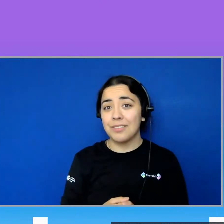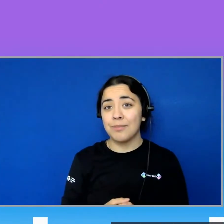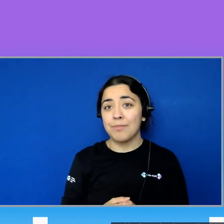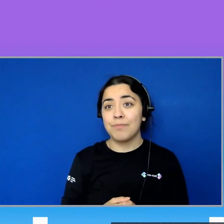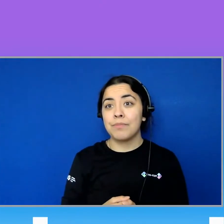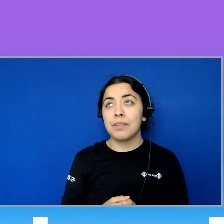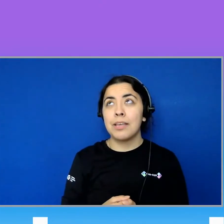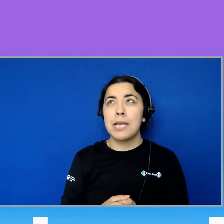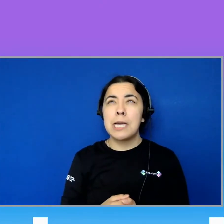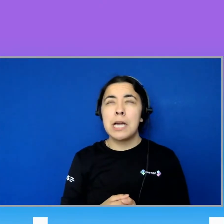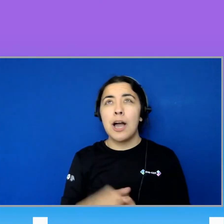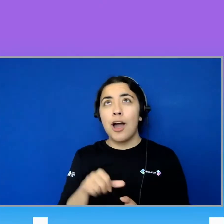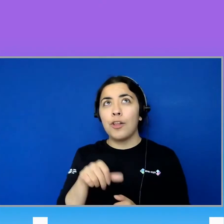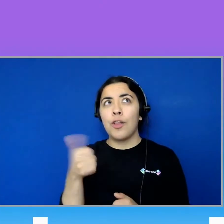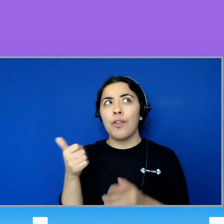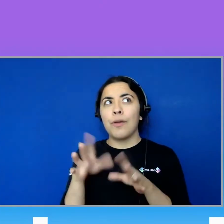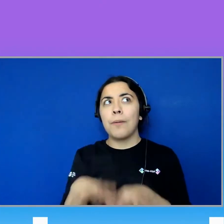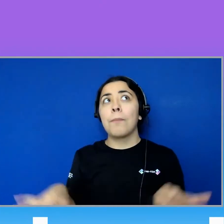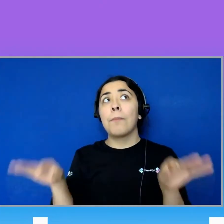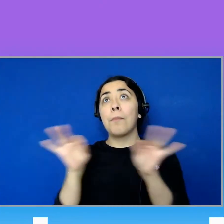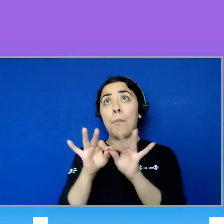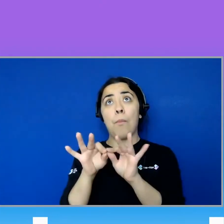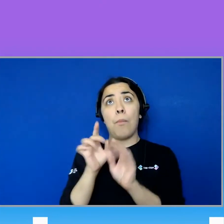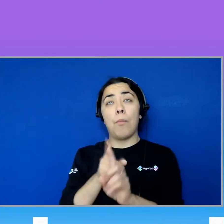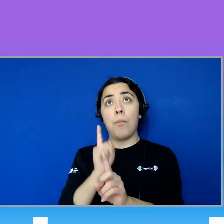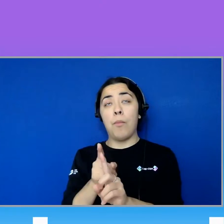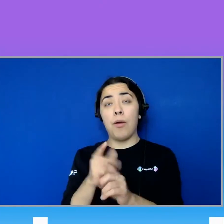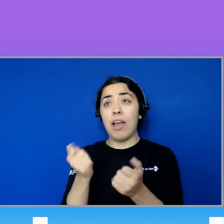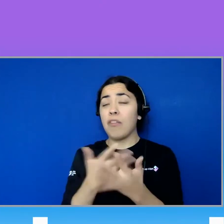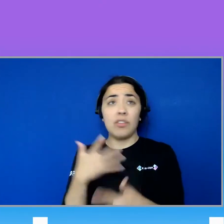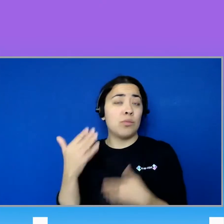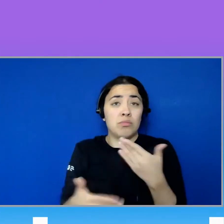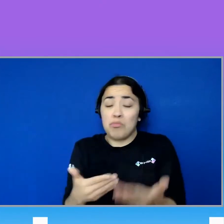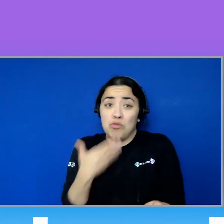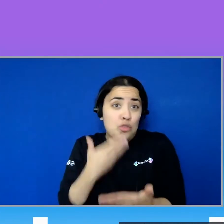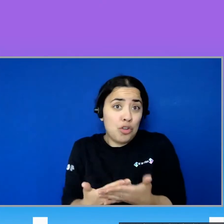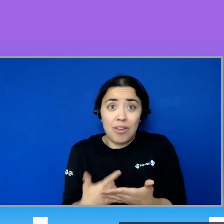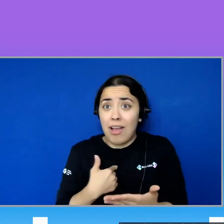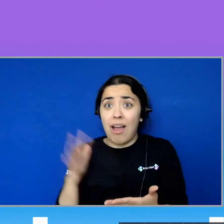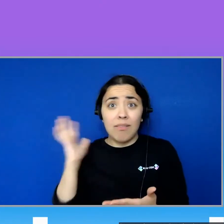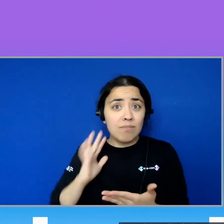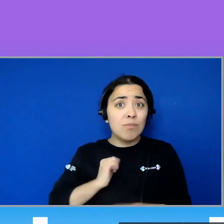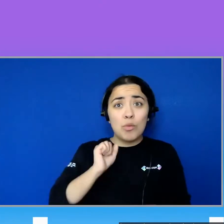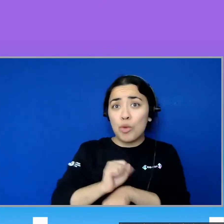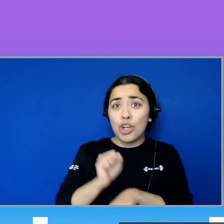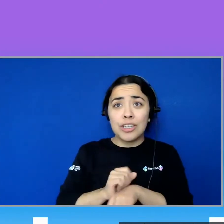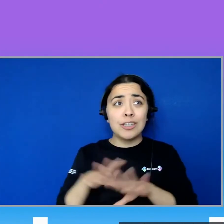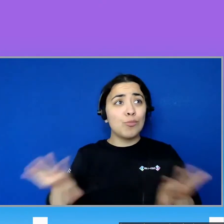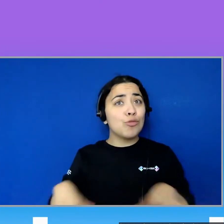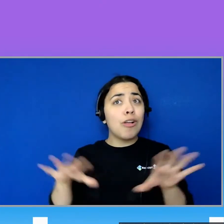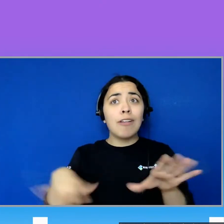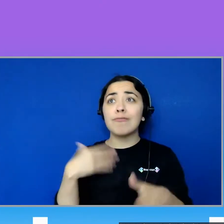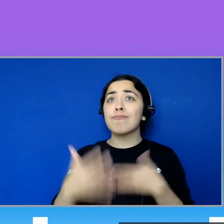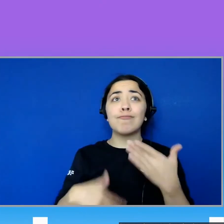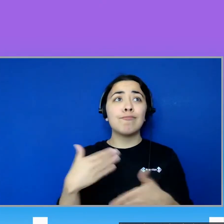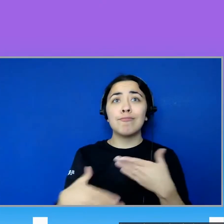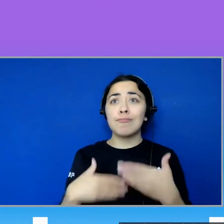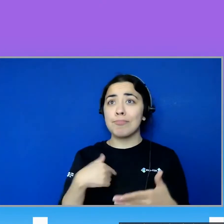the next pivotal point was, you know, everything was rolling kind of good. I was working